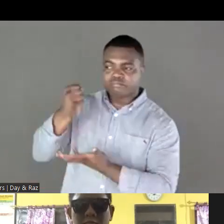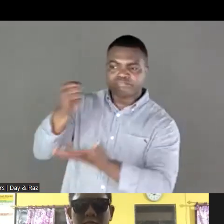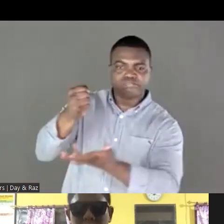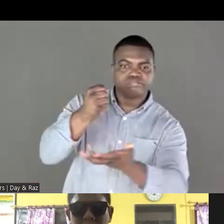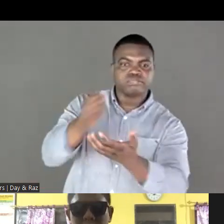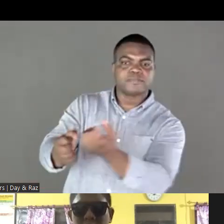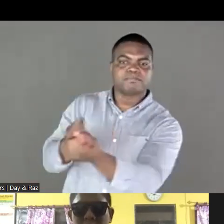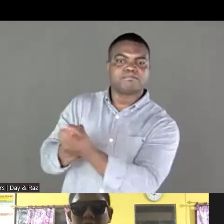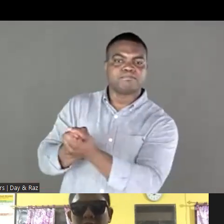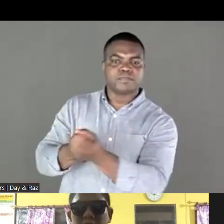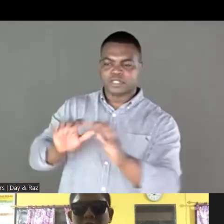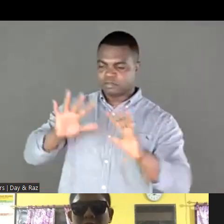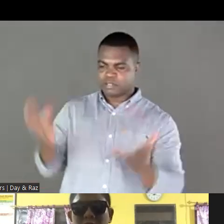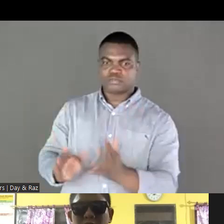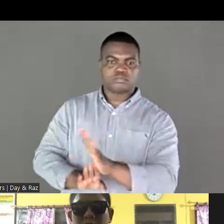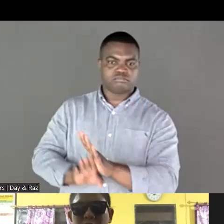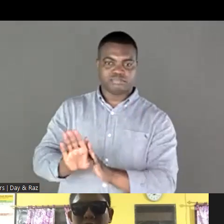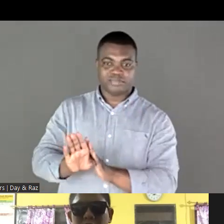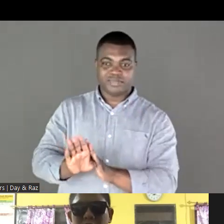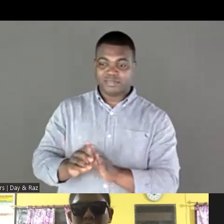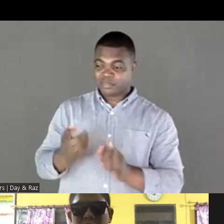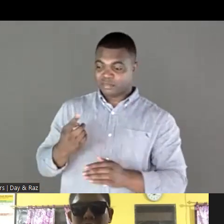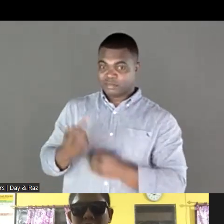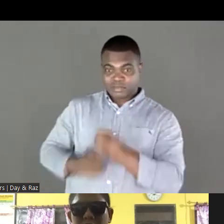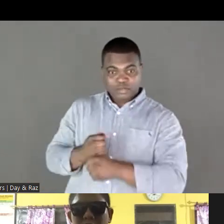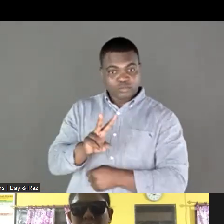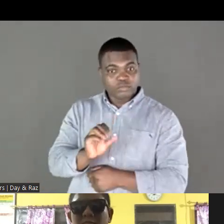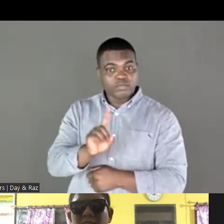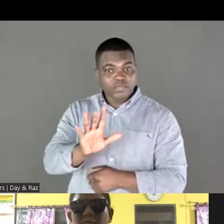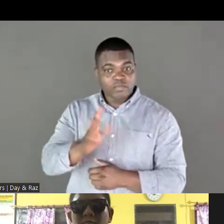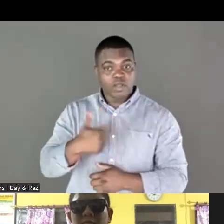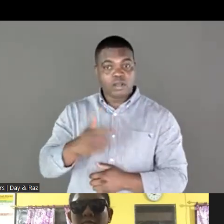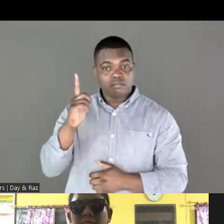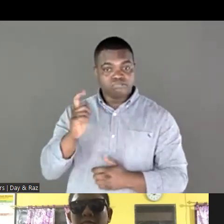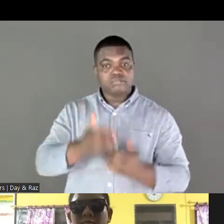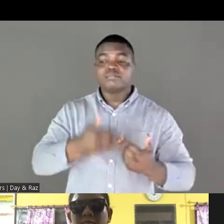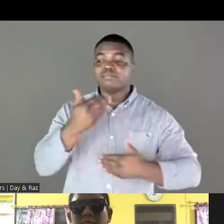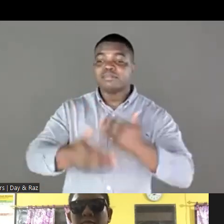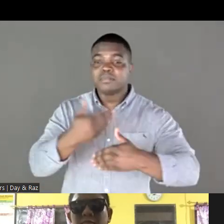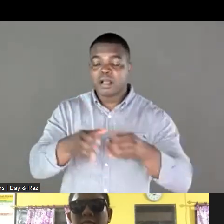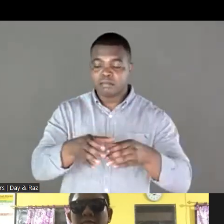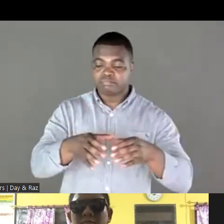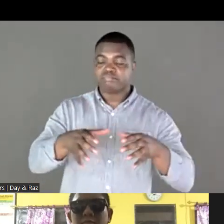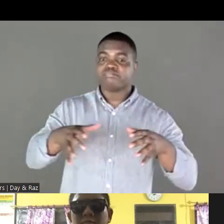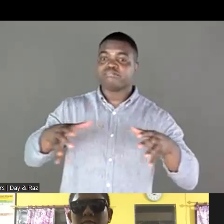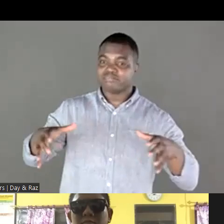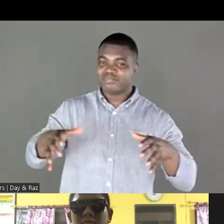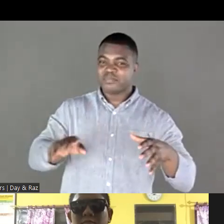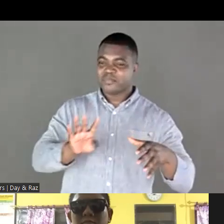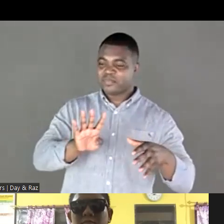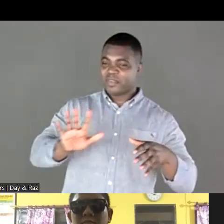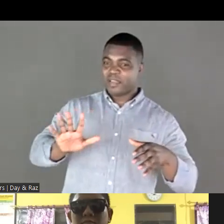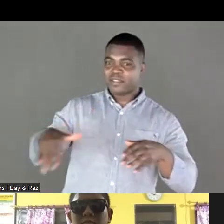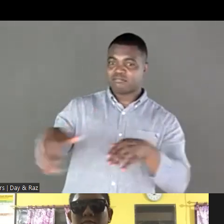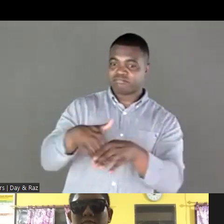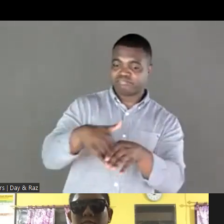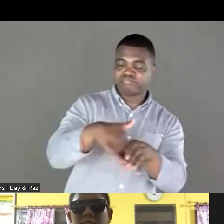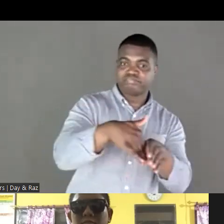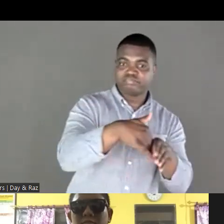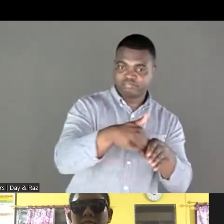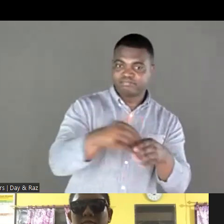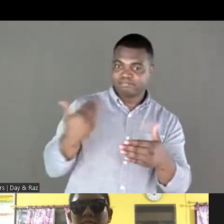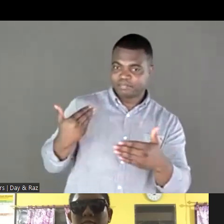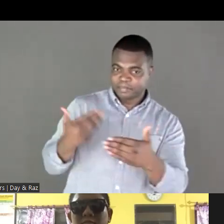states but also a lot of like multilateral donors. So UN agencies, foundations, etc. And the, the the